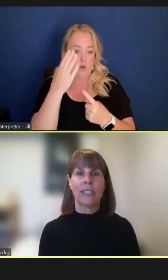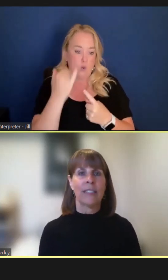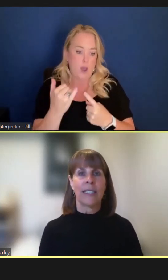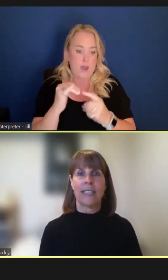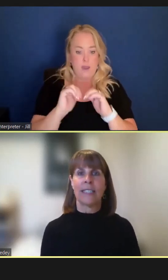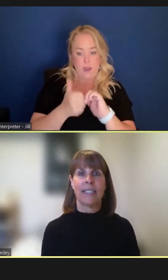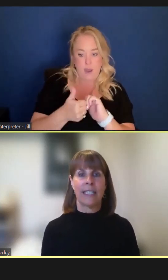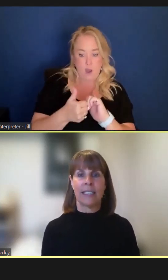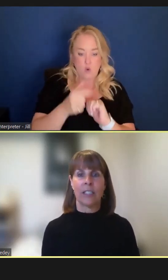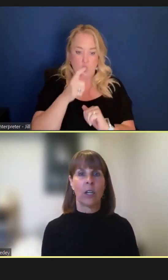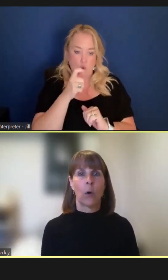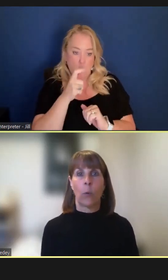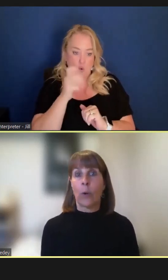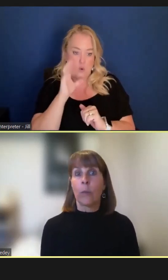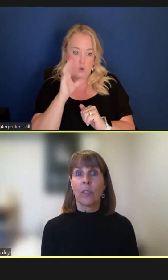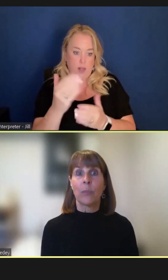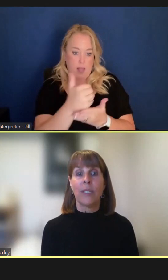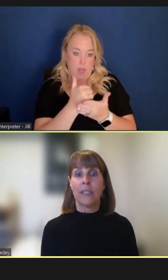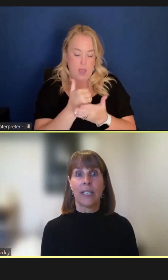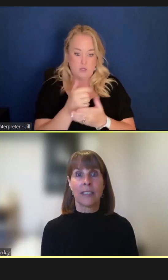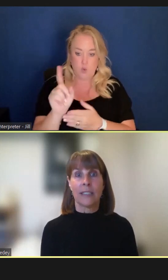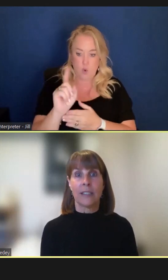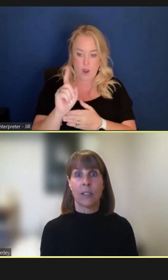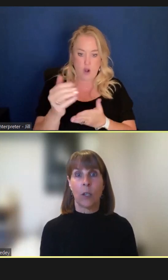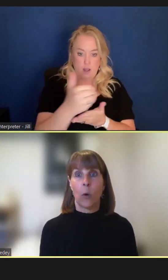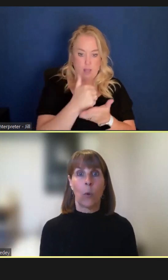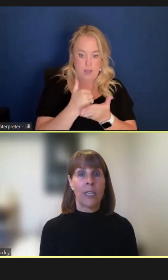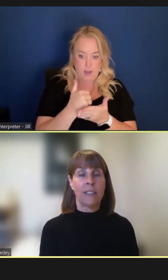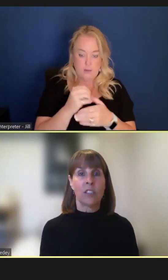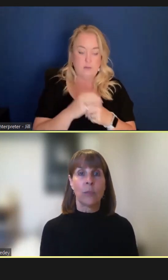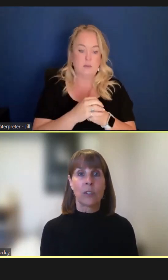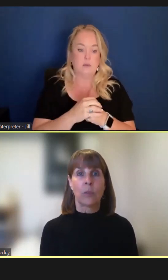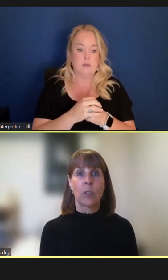collect that data where will it be collected what instruments will you be